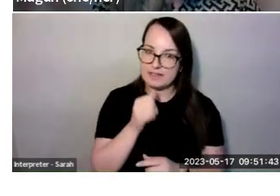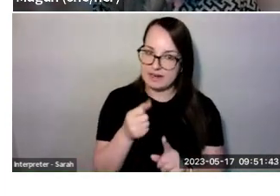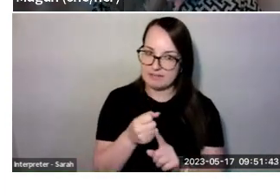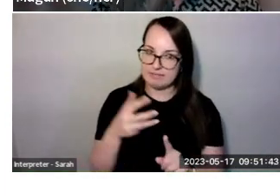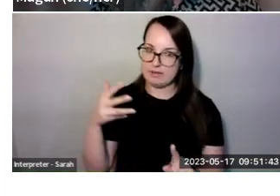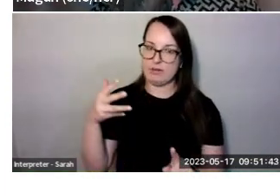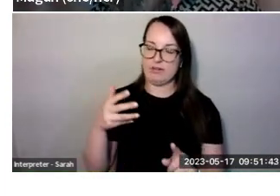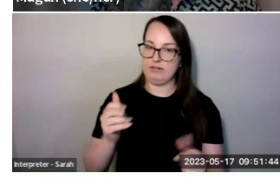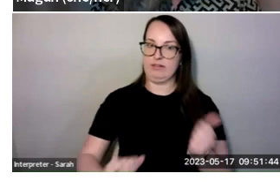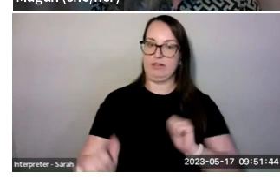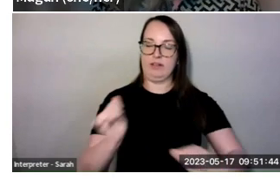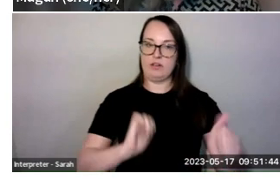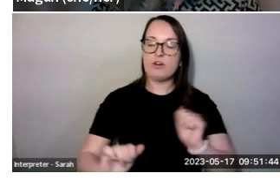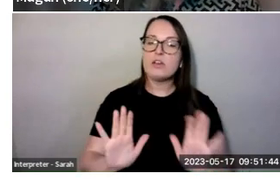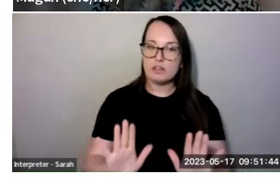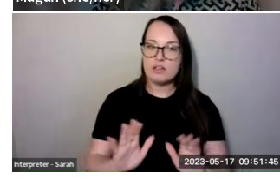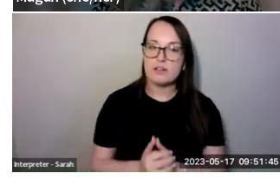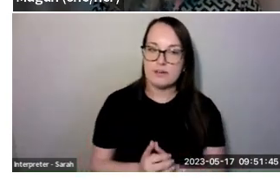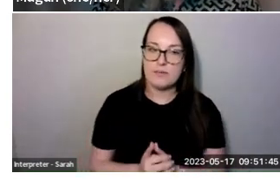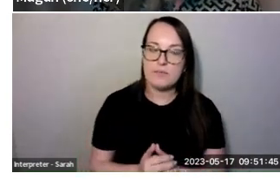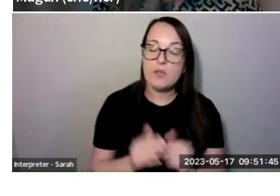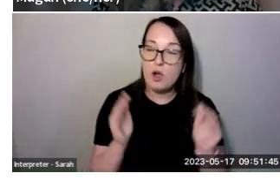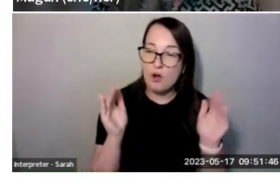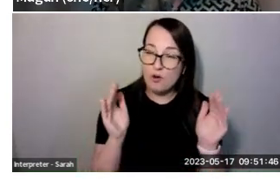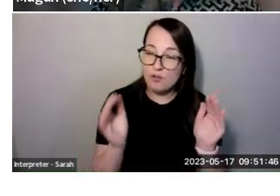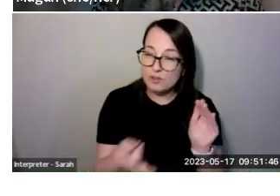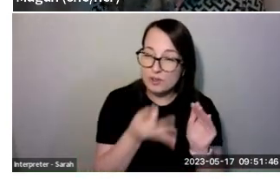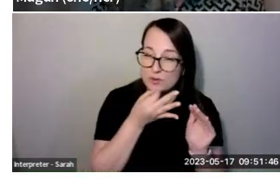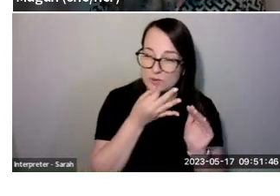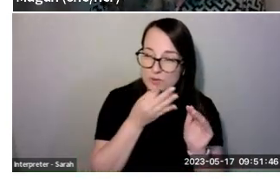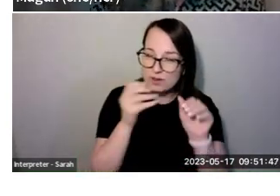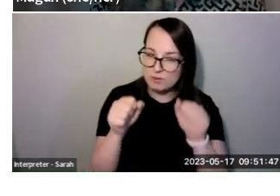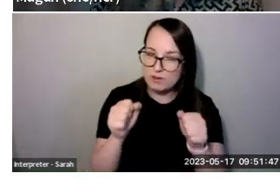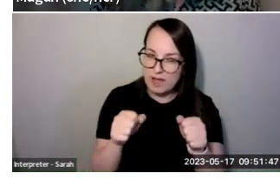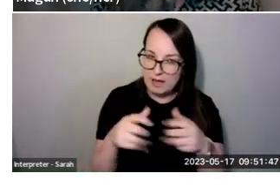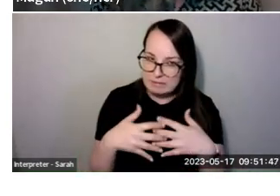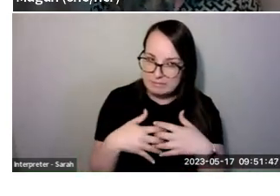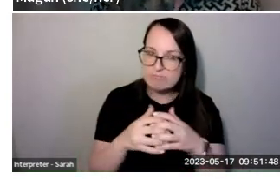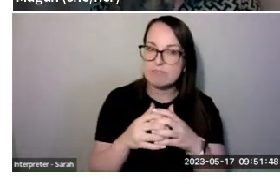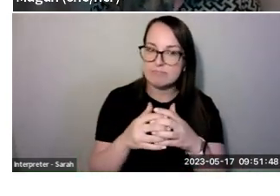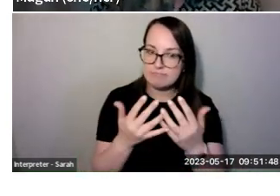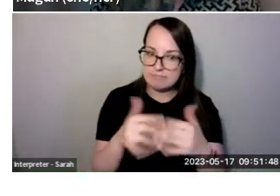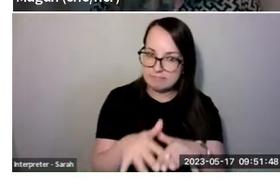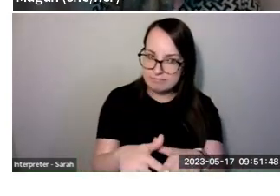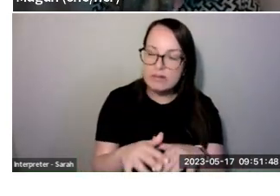That's not an exaggeration.